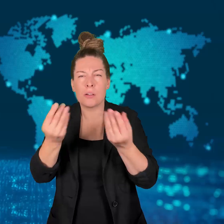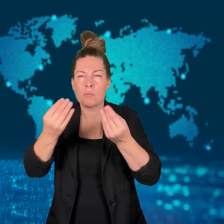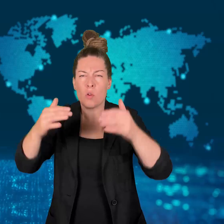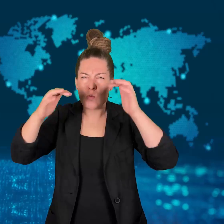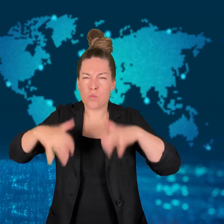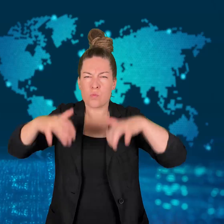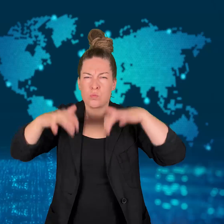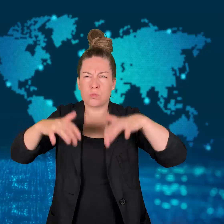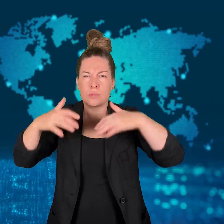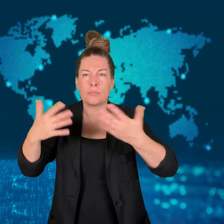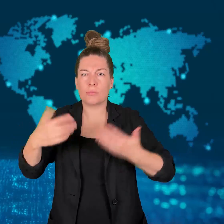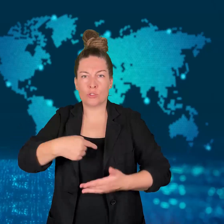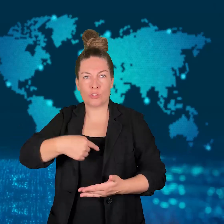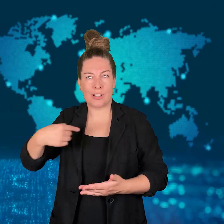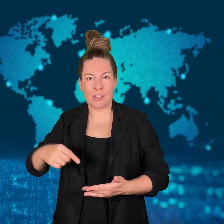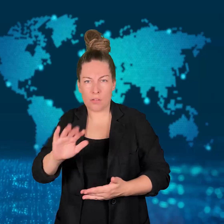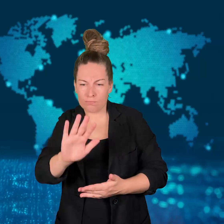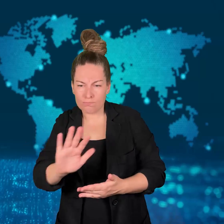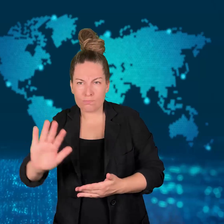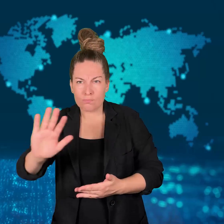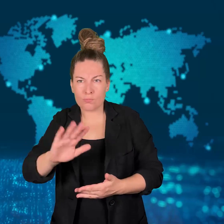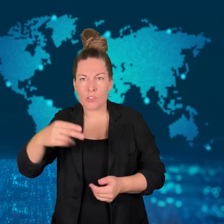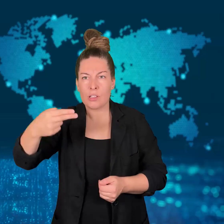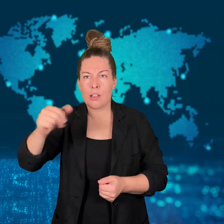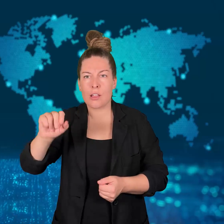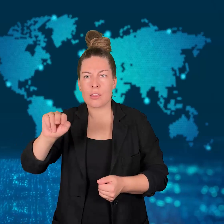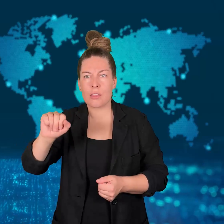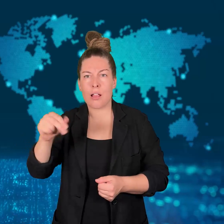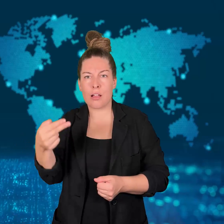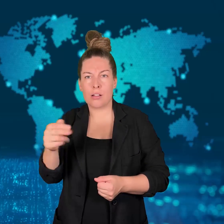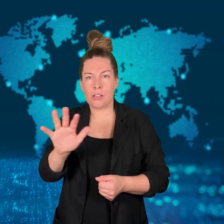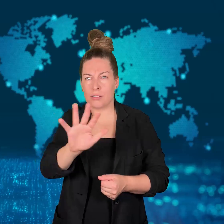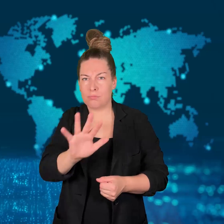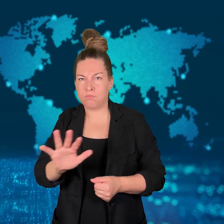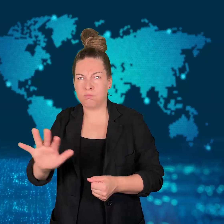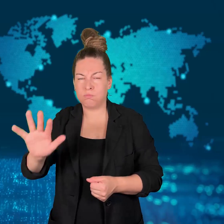Strong winds swept through the country's coconut trees